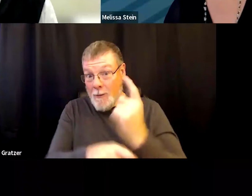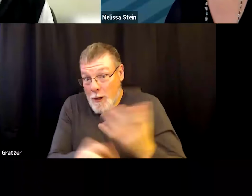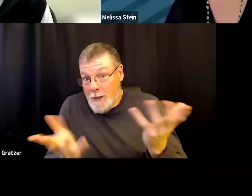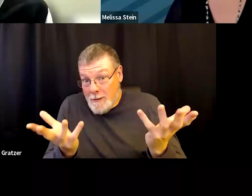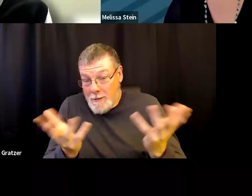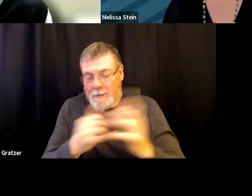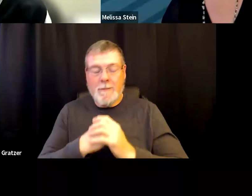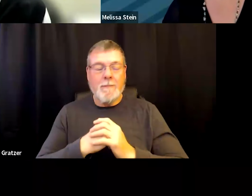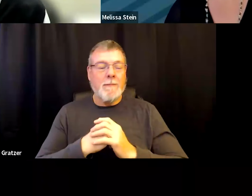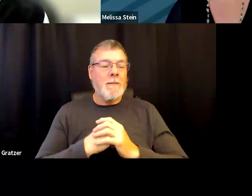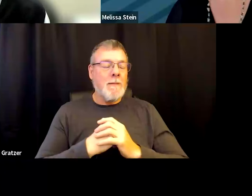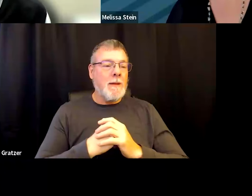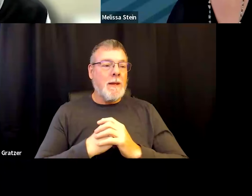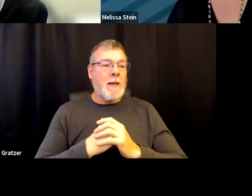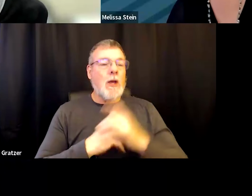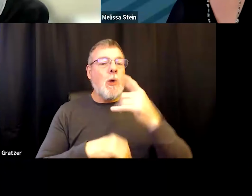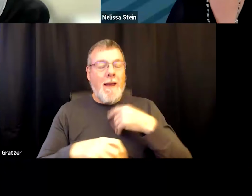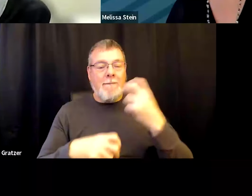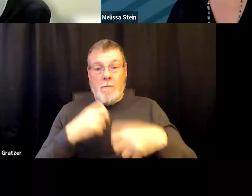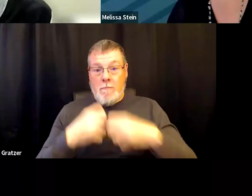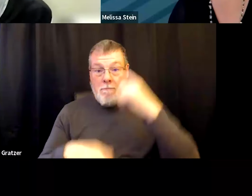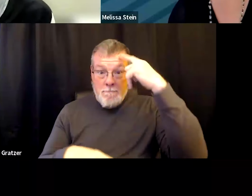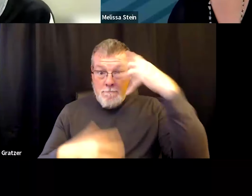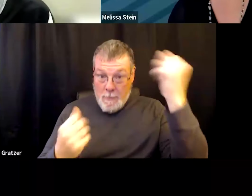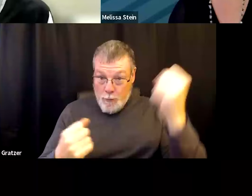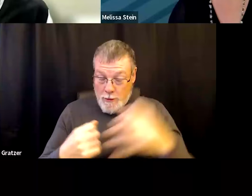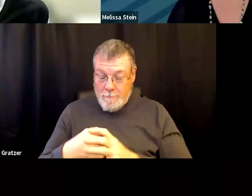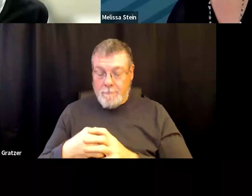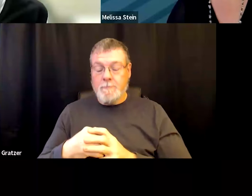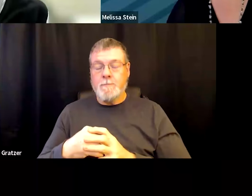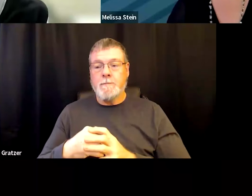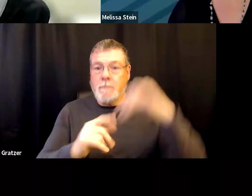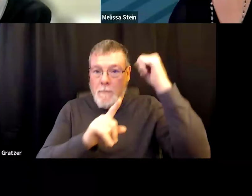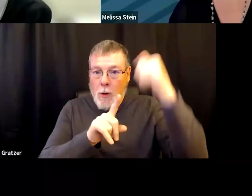So you've got problems with memory, with recall, particularly for persons